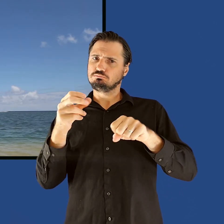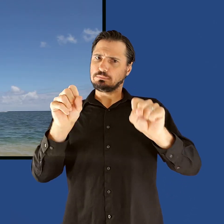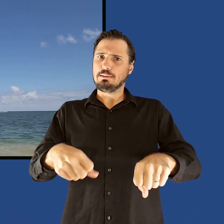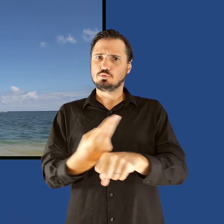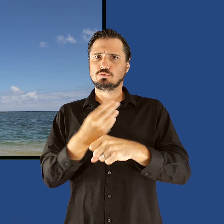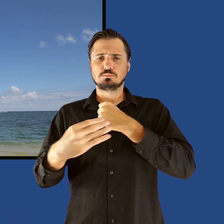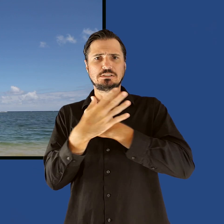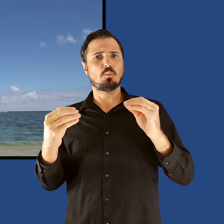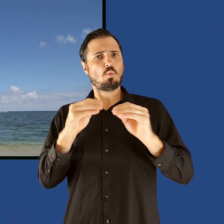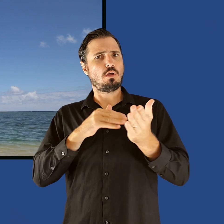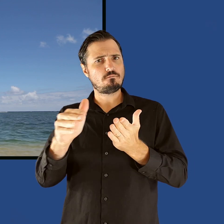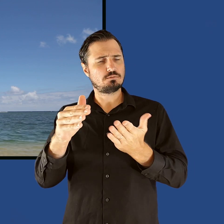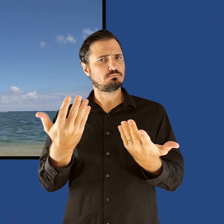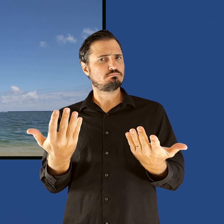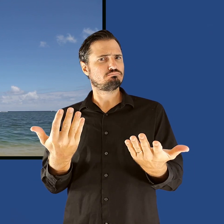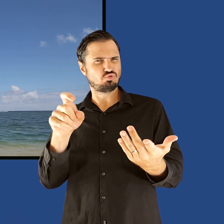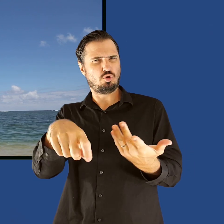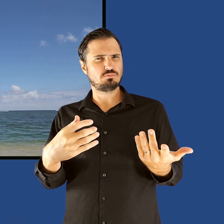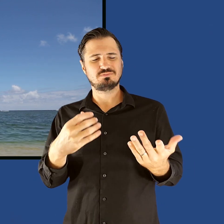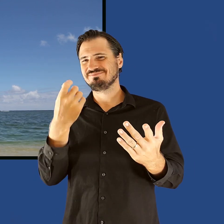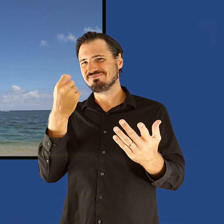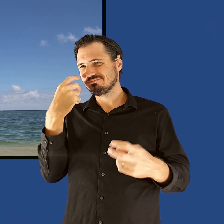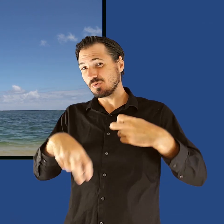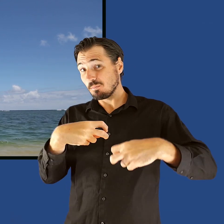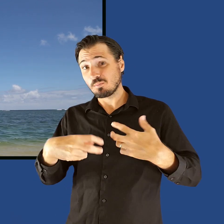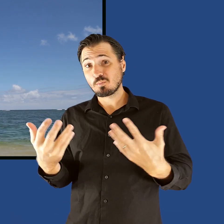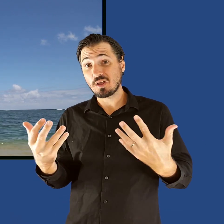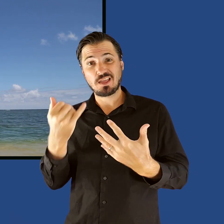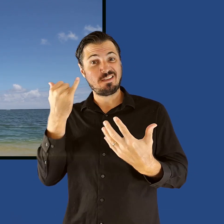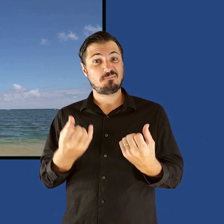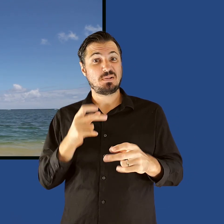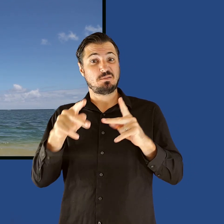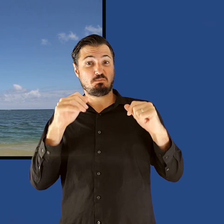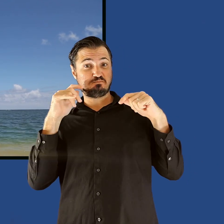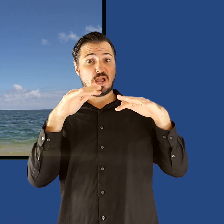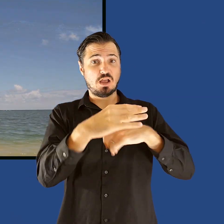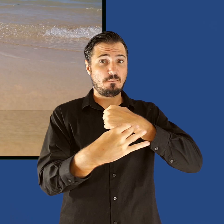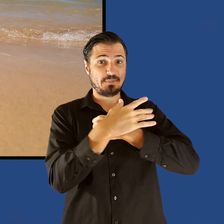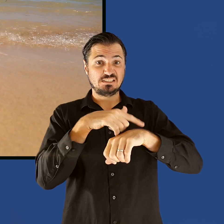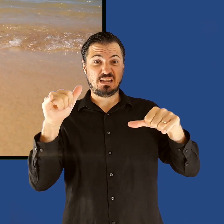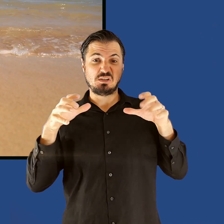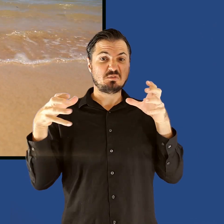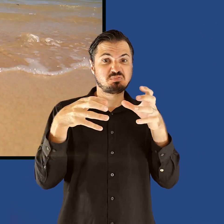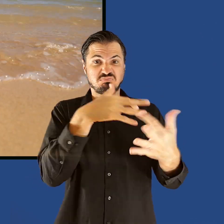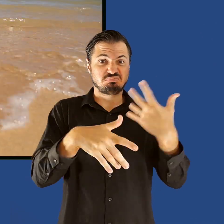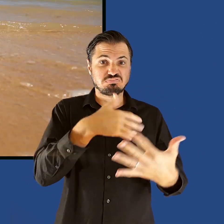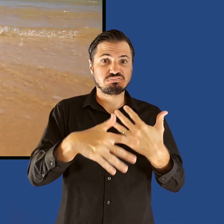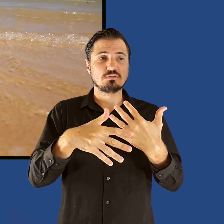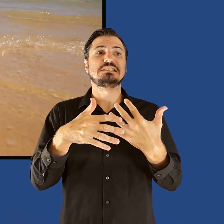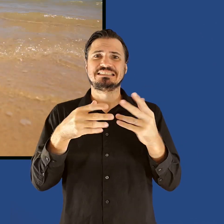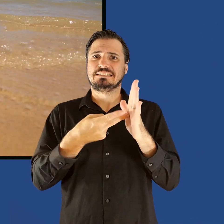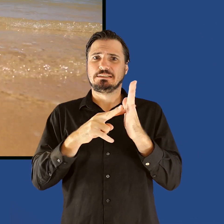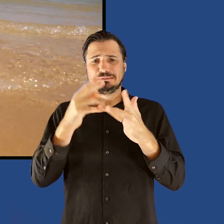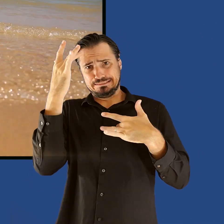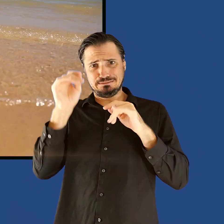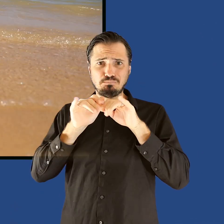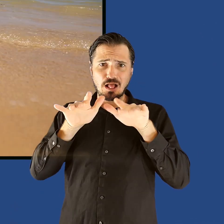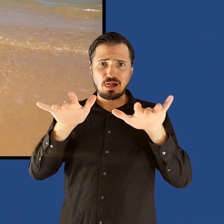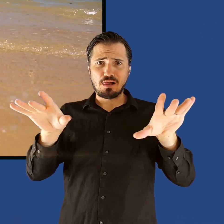At the same time, we know that masses of people hanging next to each other on the beach will increase exposure and put people at risk of spreading COVID-19.